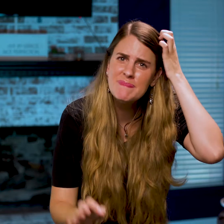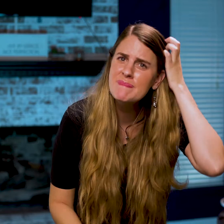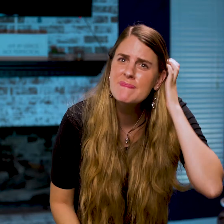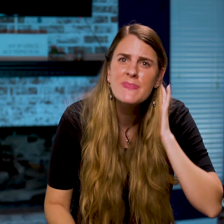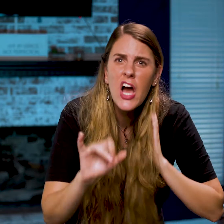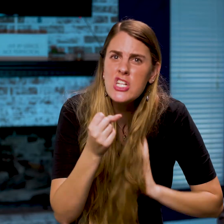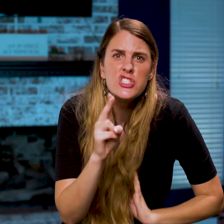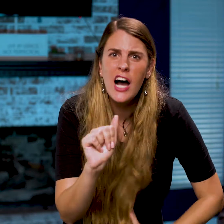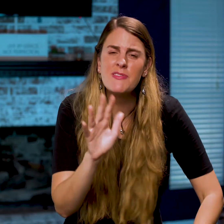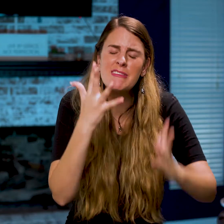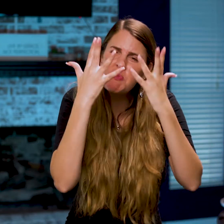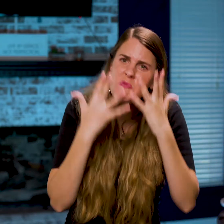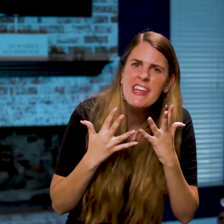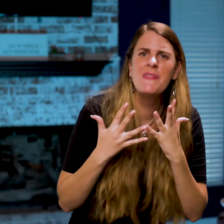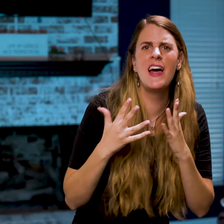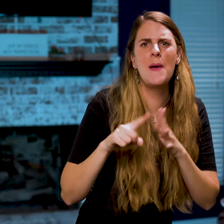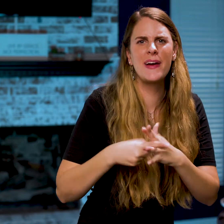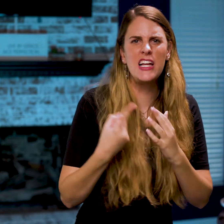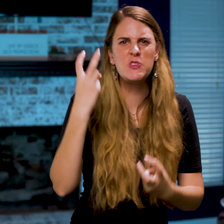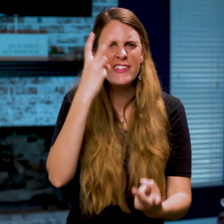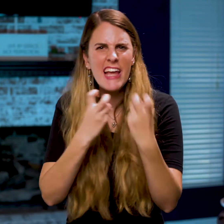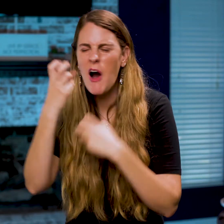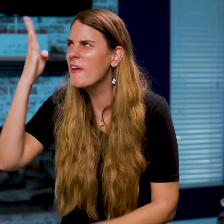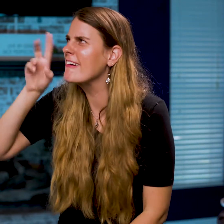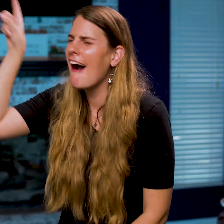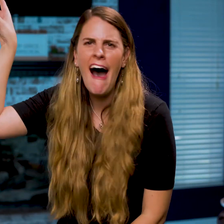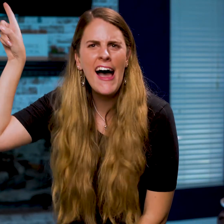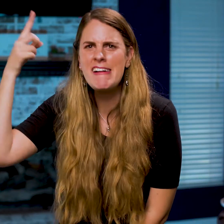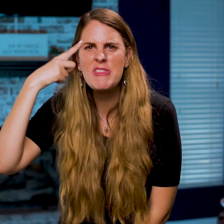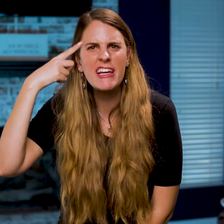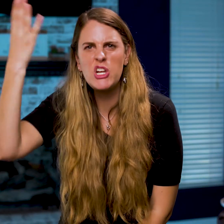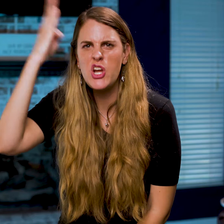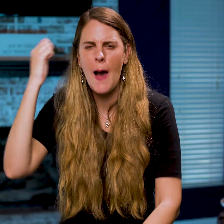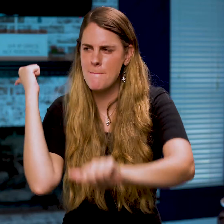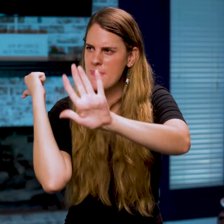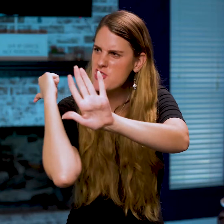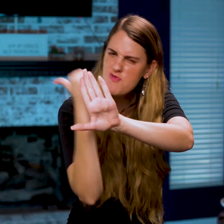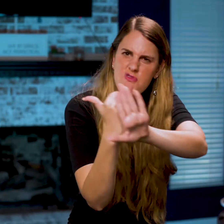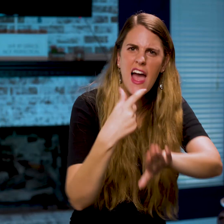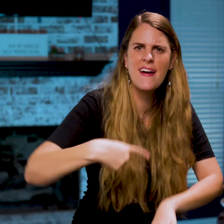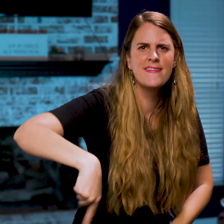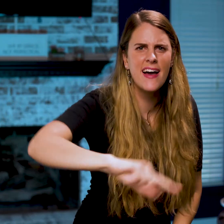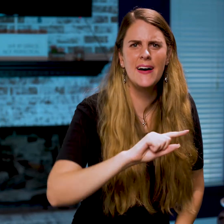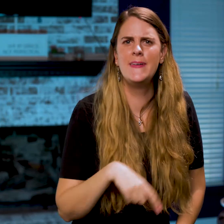Joshua grieves and begins to doubt God, thinking God betrayed them.